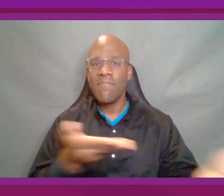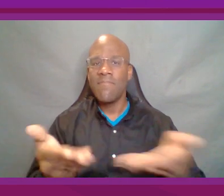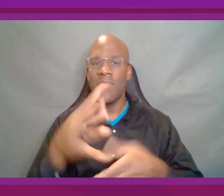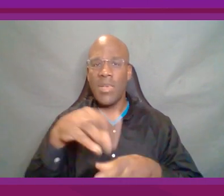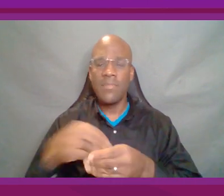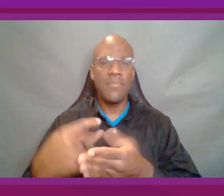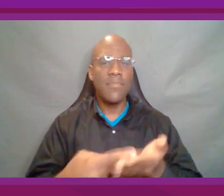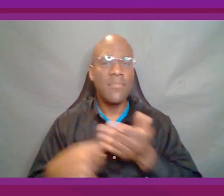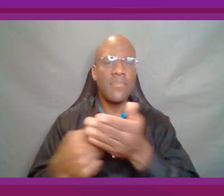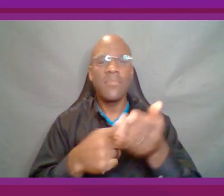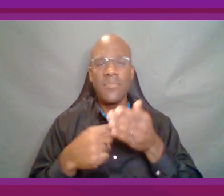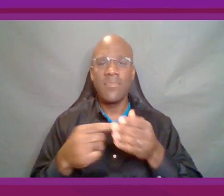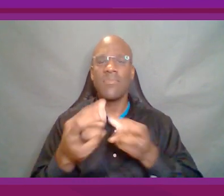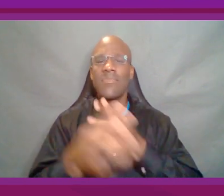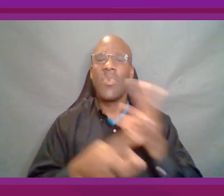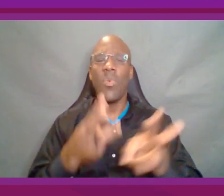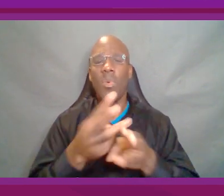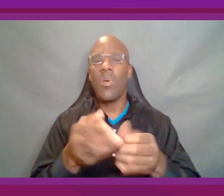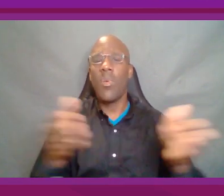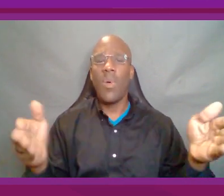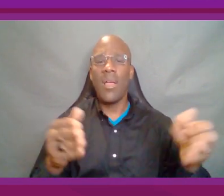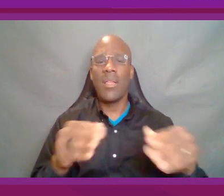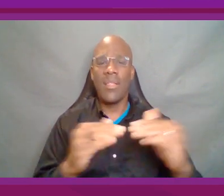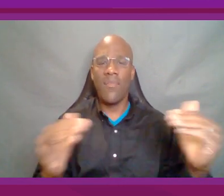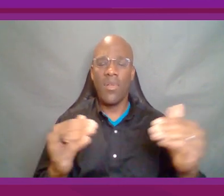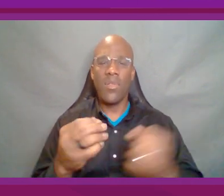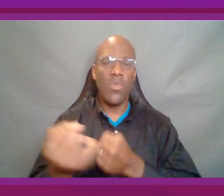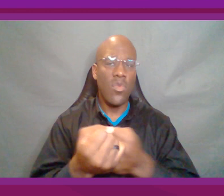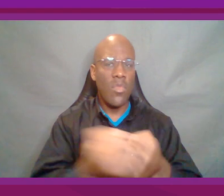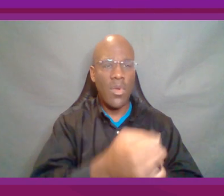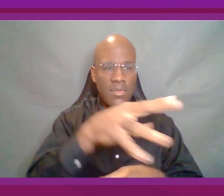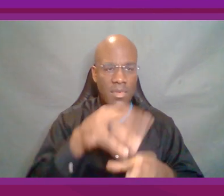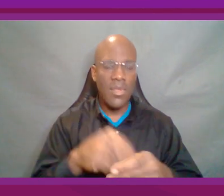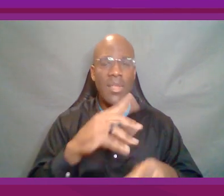people with disabilities on a global scale to truly be supported included and celebrated.